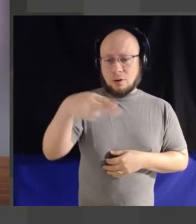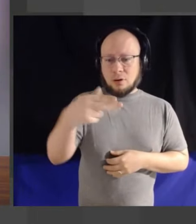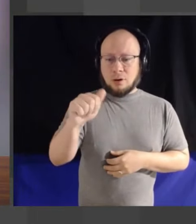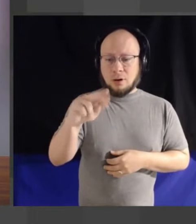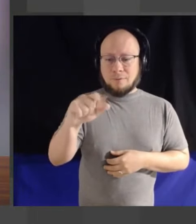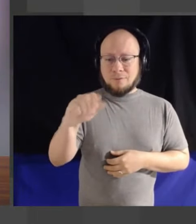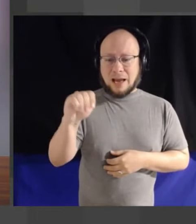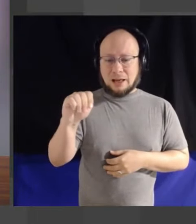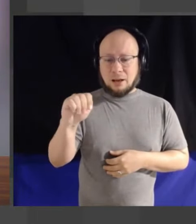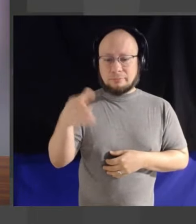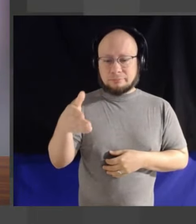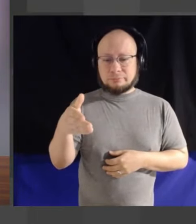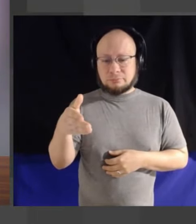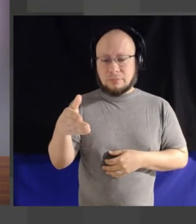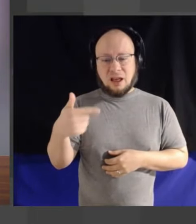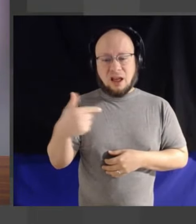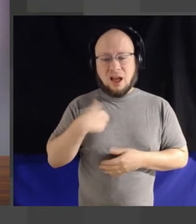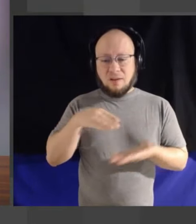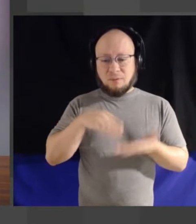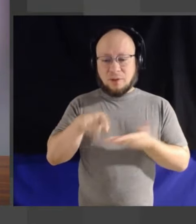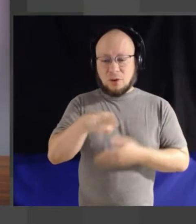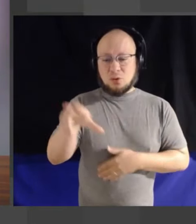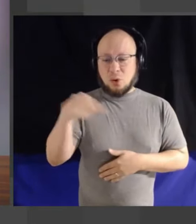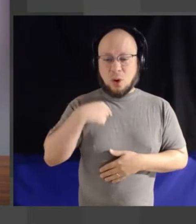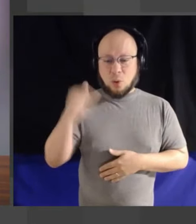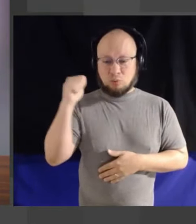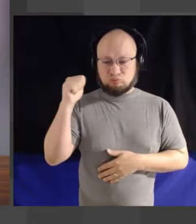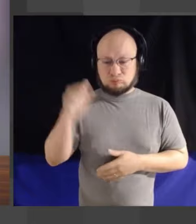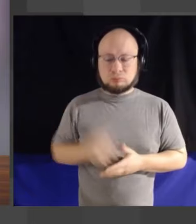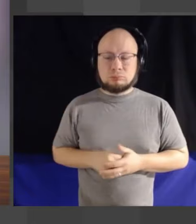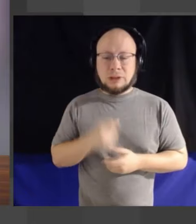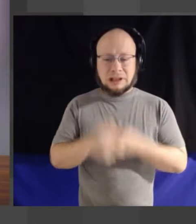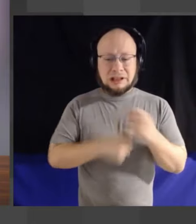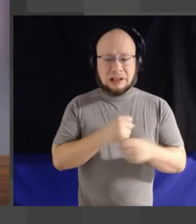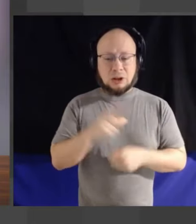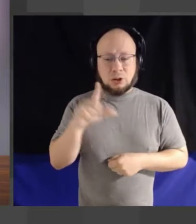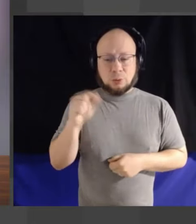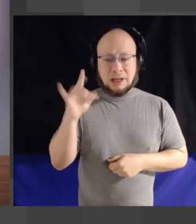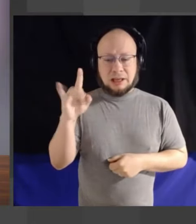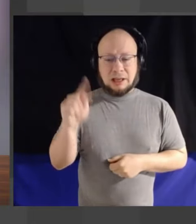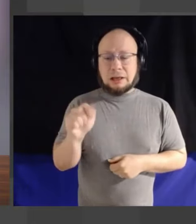THAT IS THE PHANTOM AND I